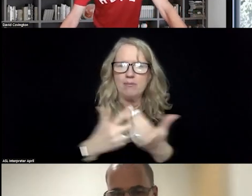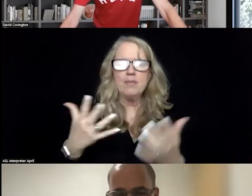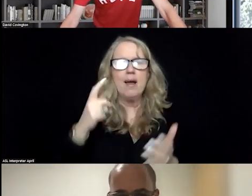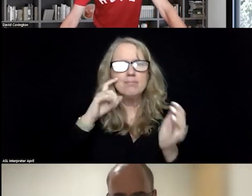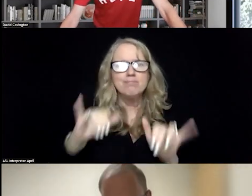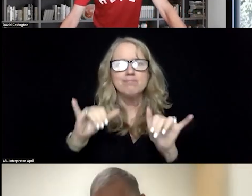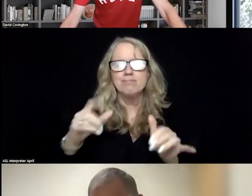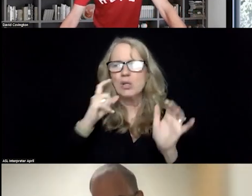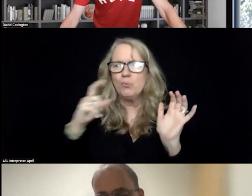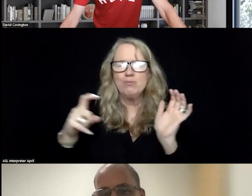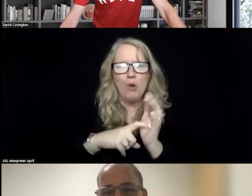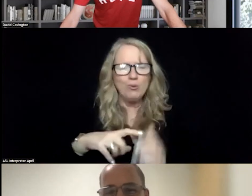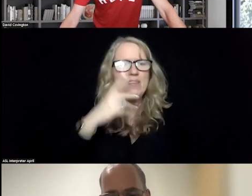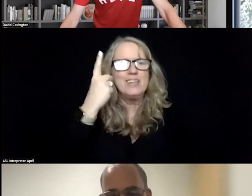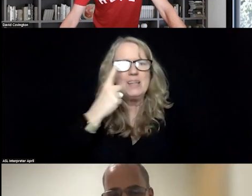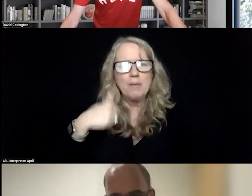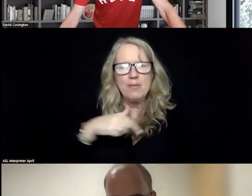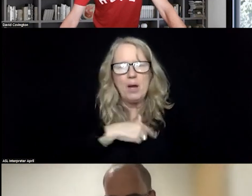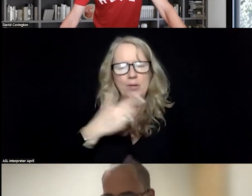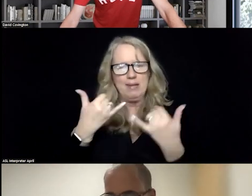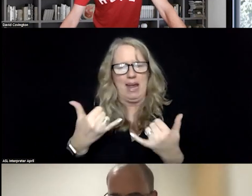THAT THERE IS NOW SOMETHING THAT WE NEED TO PAY ATTENTION TO AND